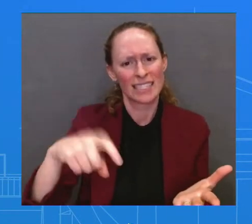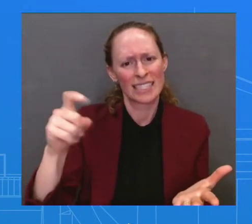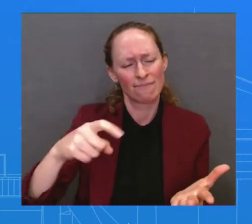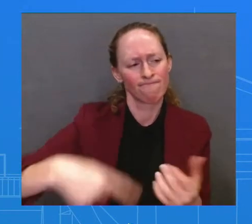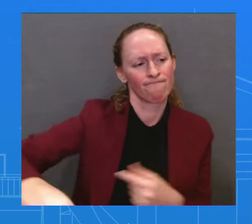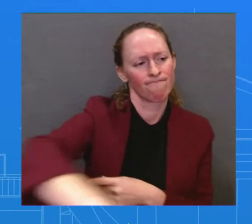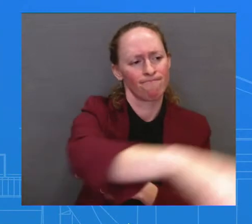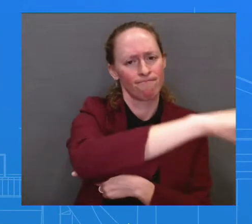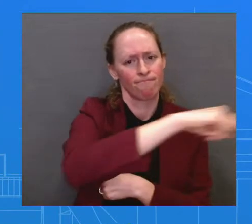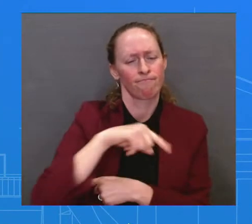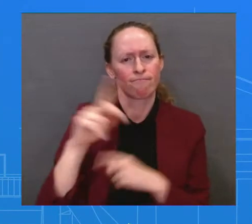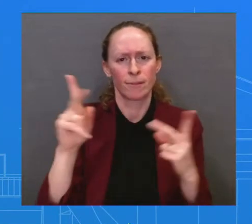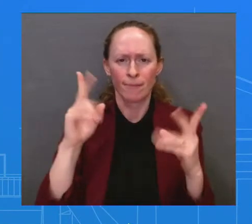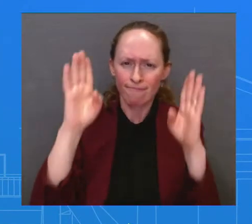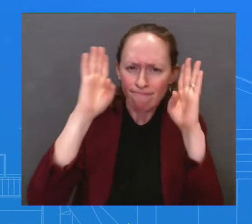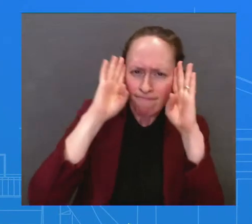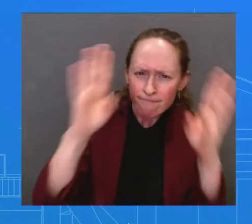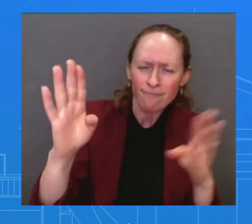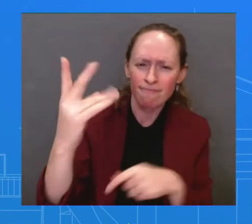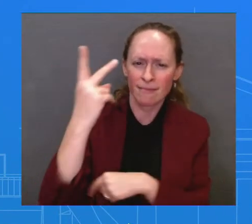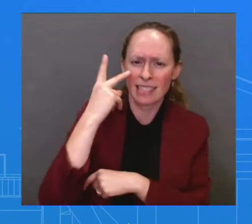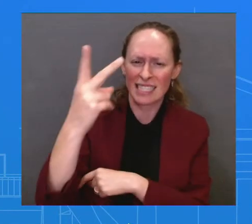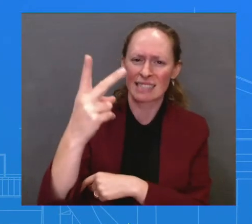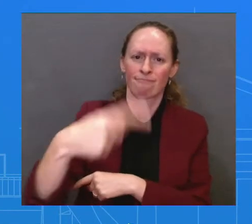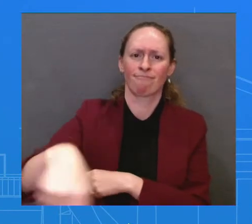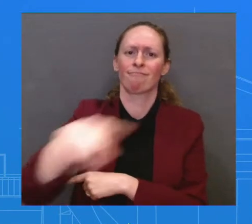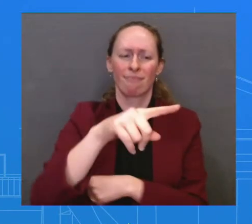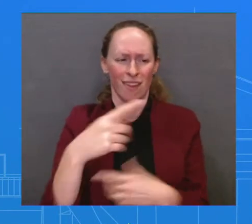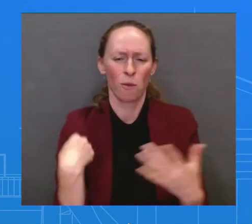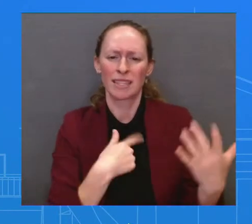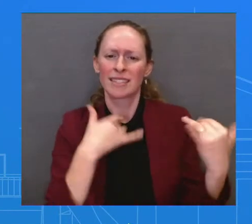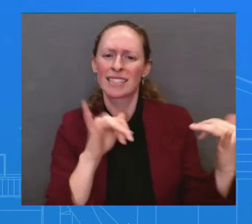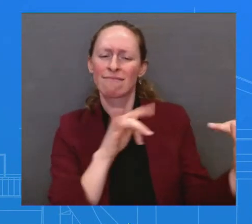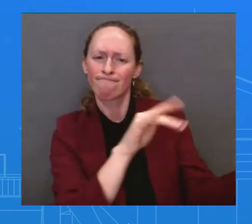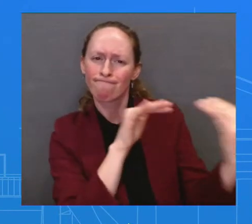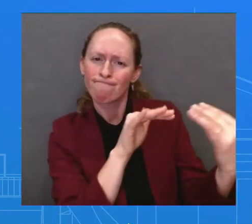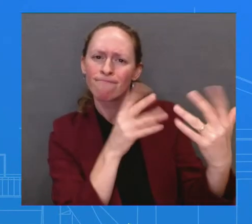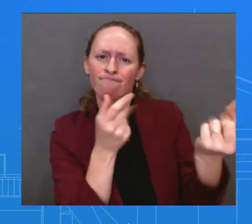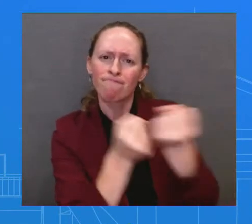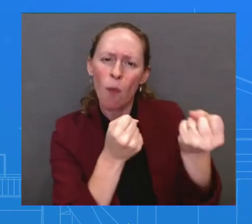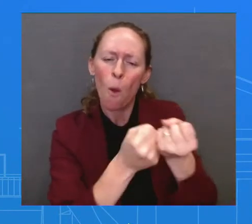as they battle on the frontlines of the free world. Today's meeting will be the sixth in-person meeting